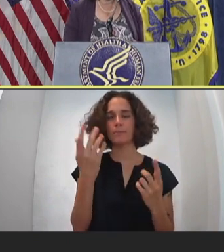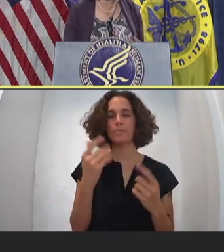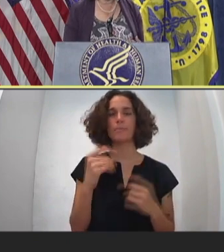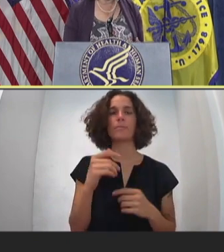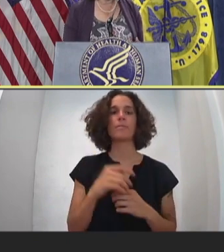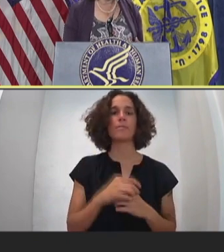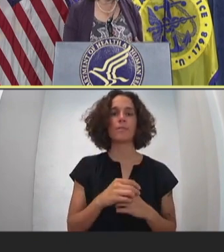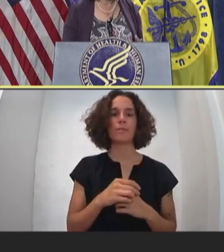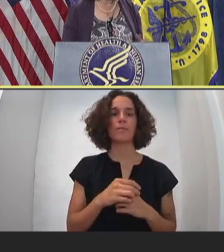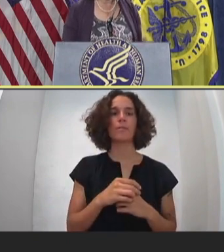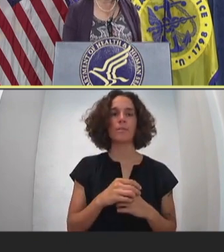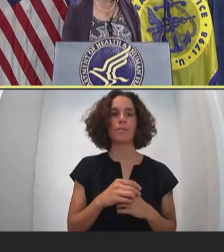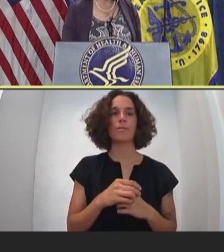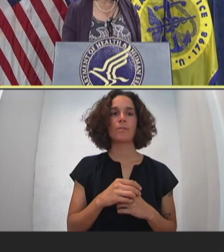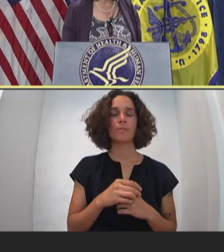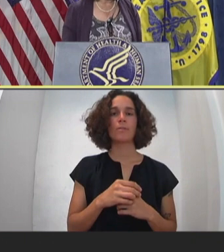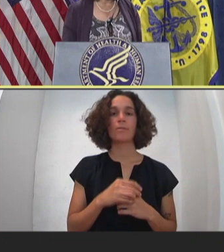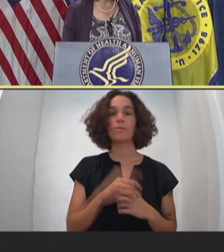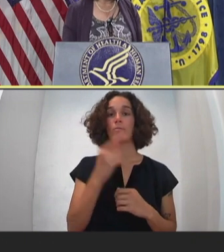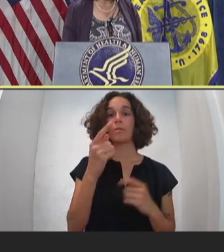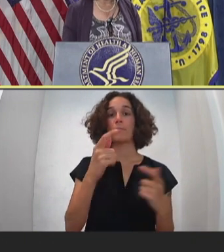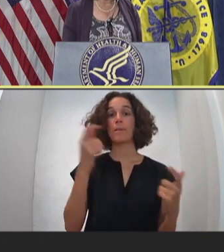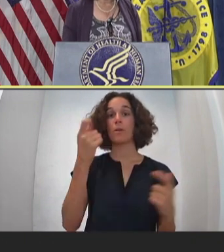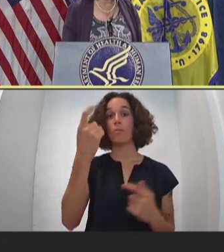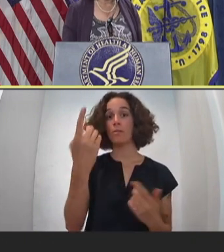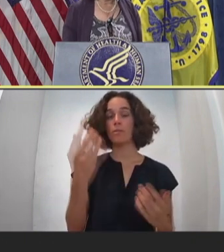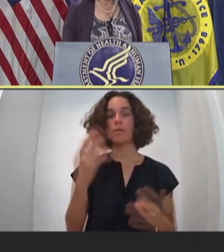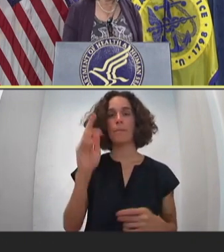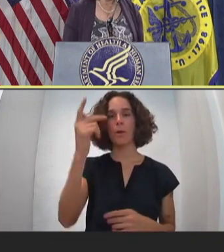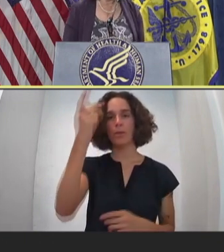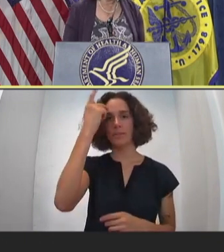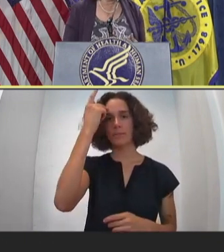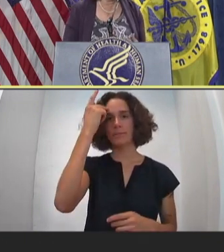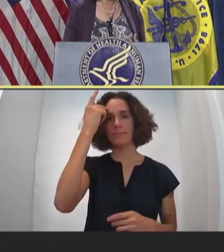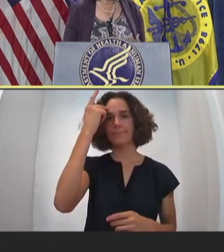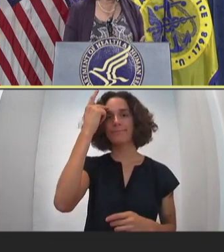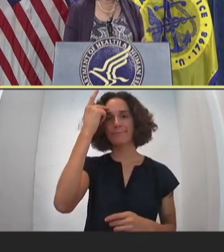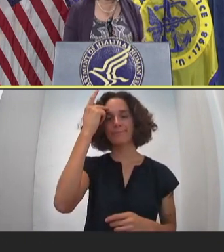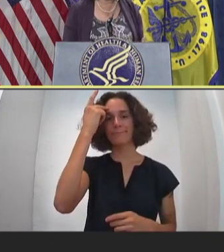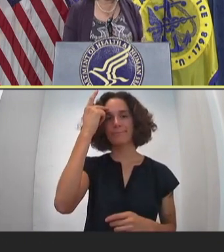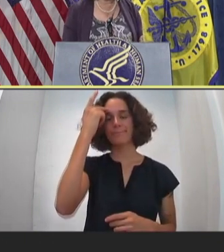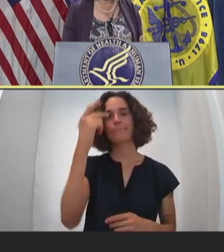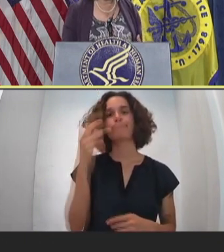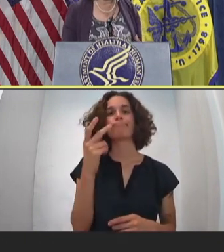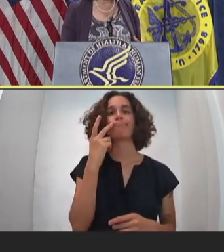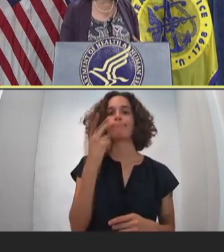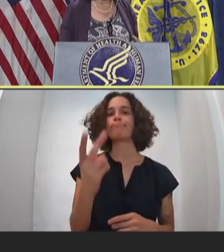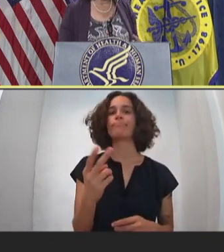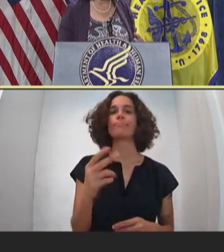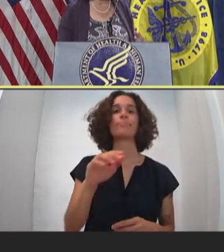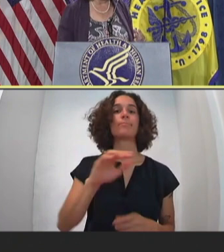ahead of time. One of the big ones is politics. You know, as we've seen from COVID vaccines,